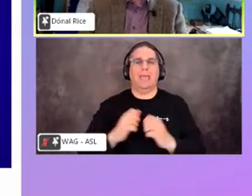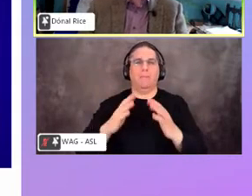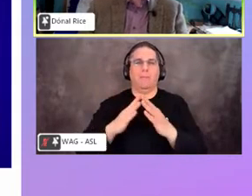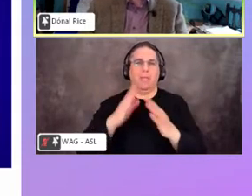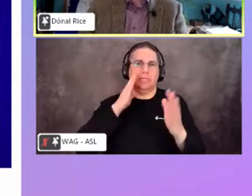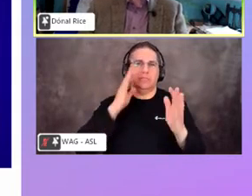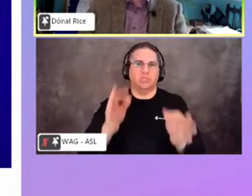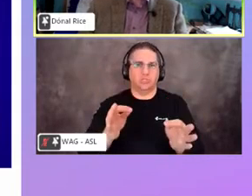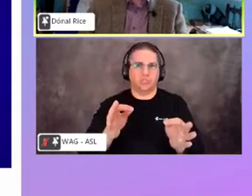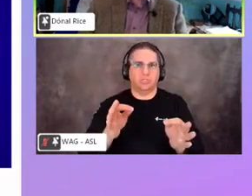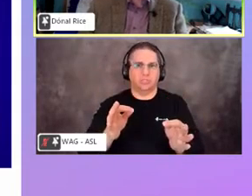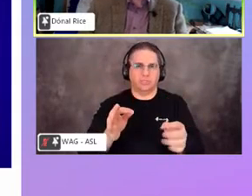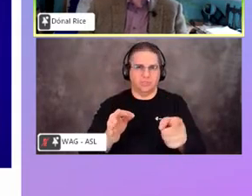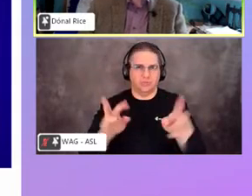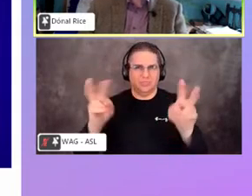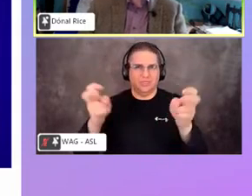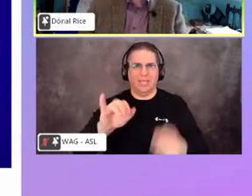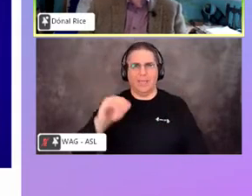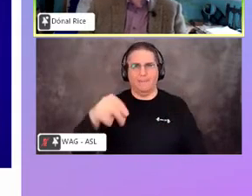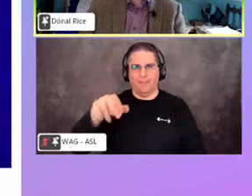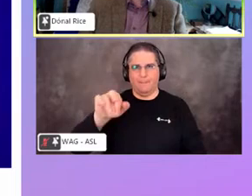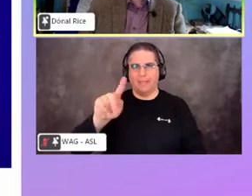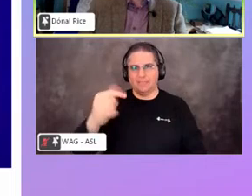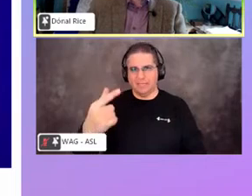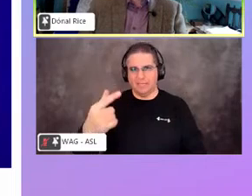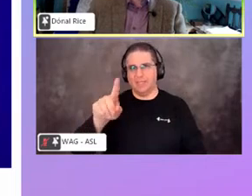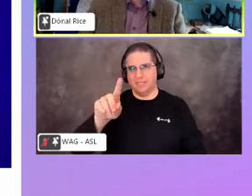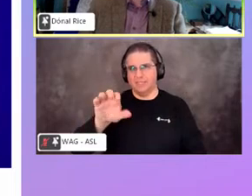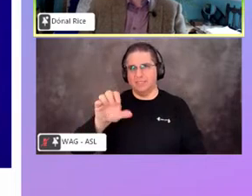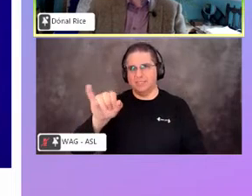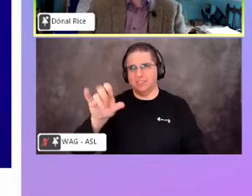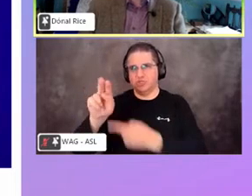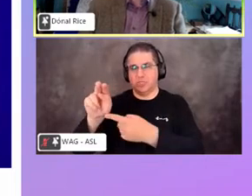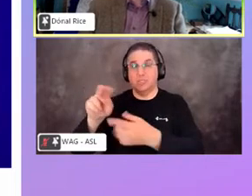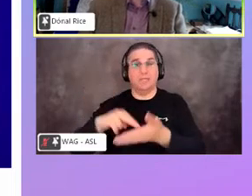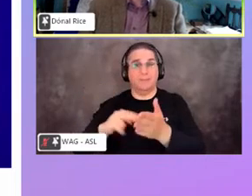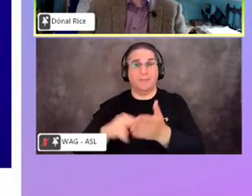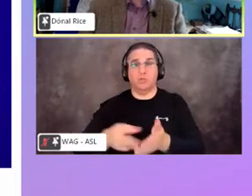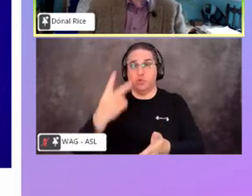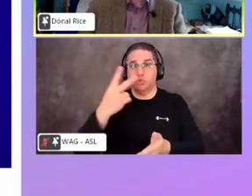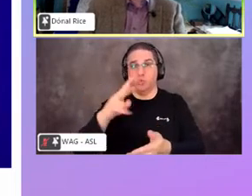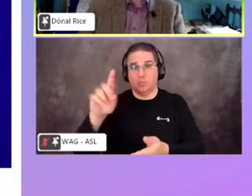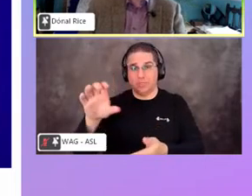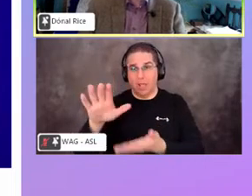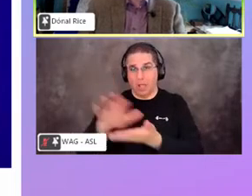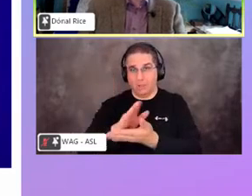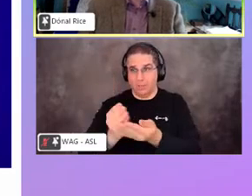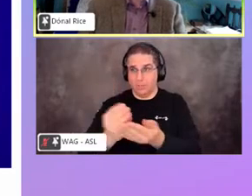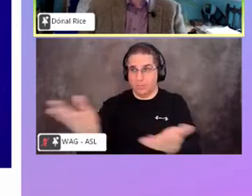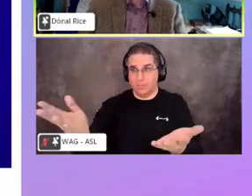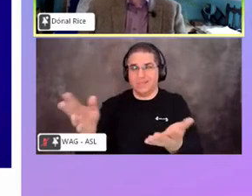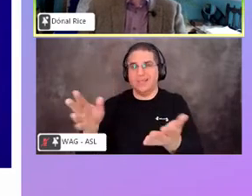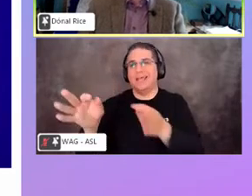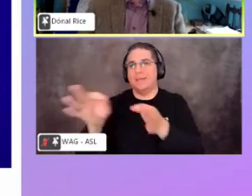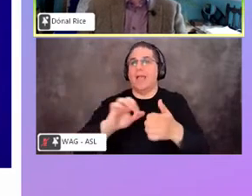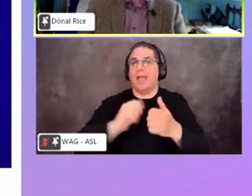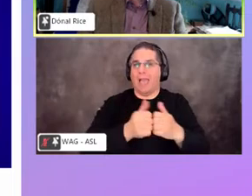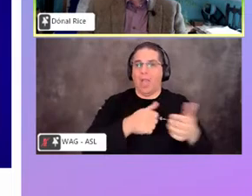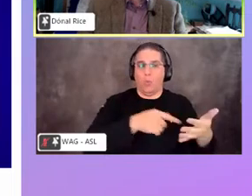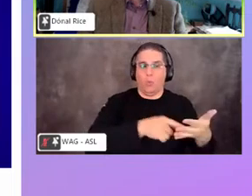and mobile apps are accessible to persons with disabilities. The directive has a directive, has a number of components, including two